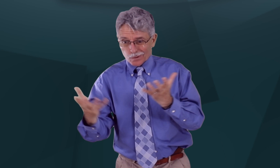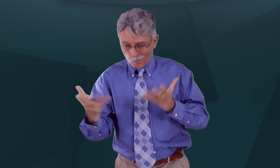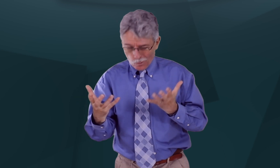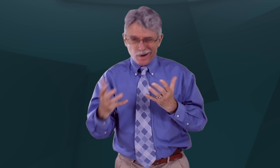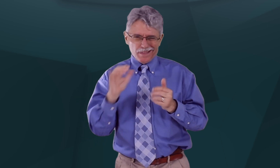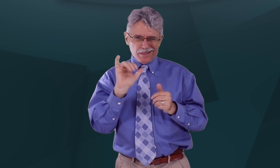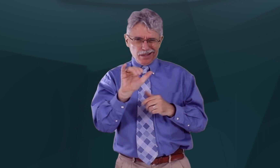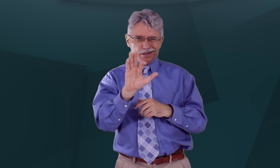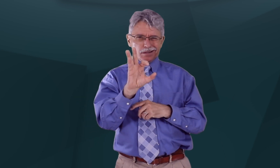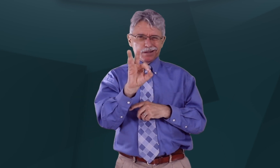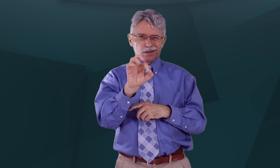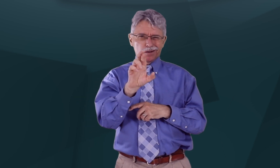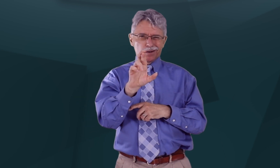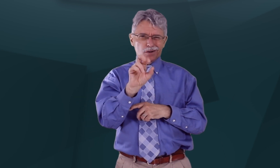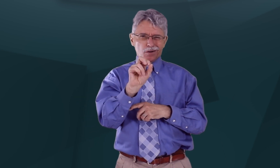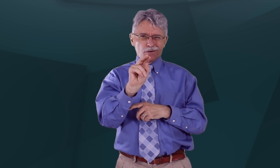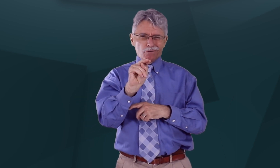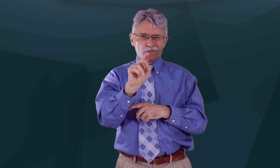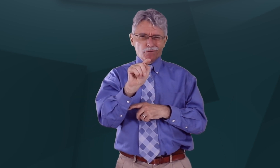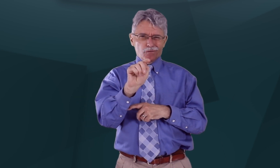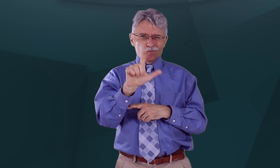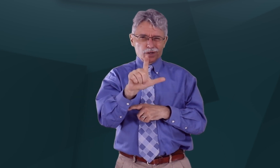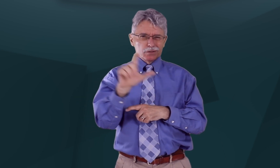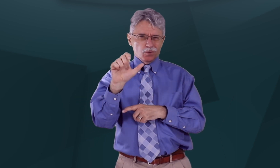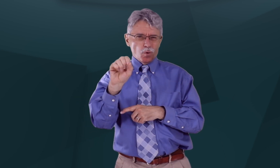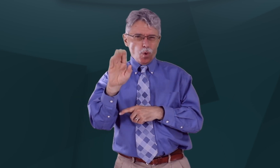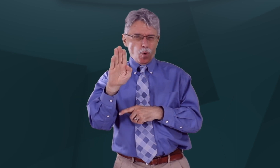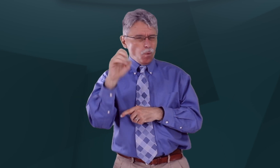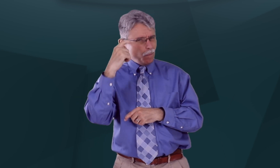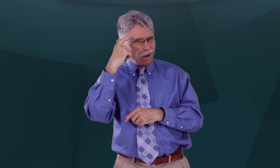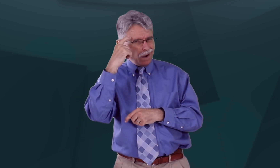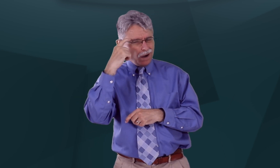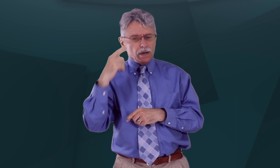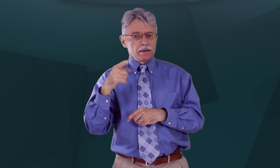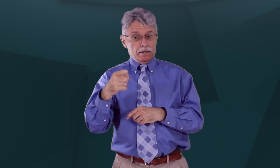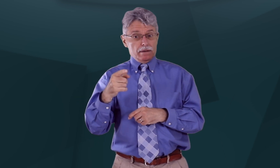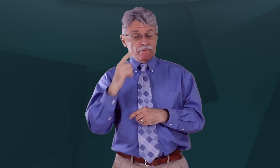what's a consequence of, you know, of making a decision.